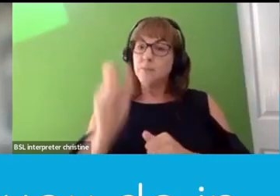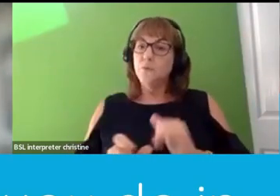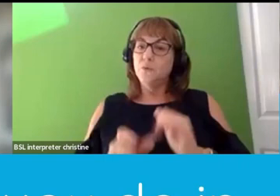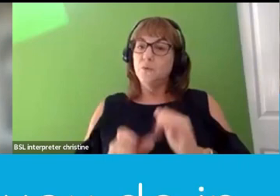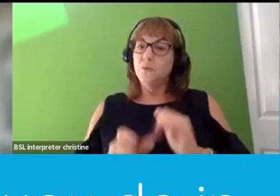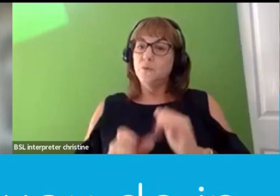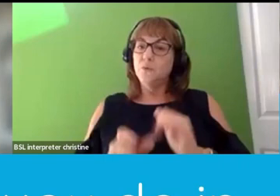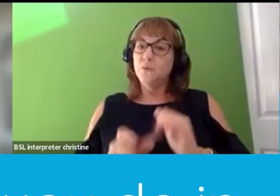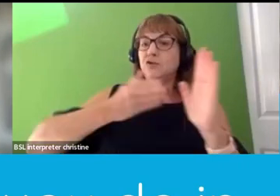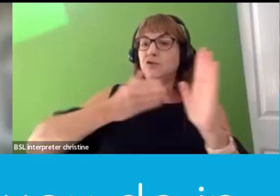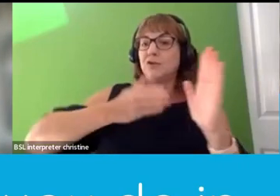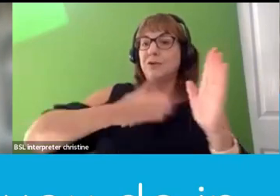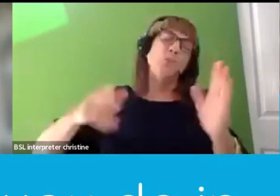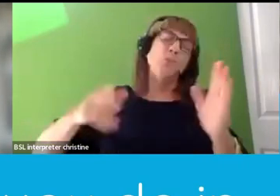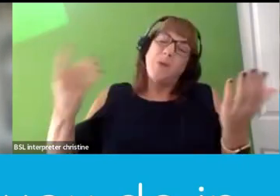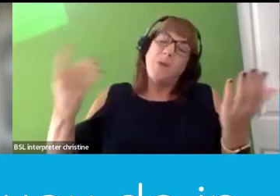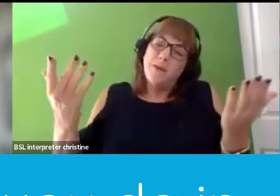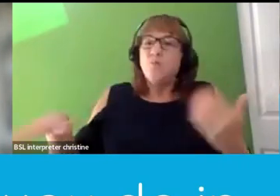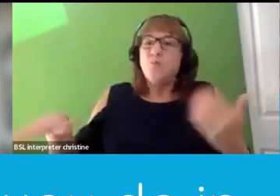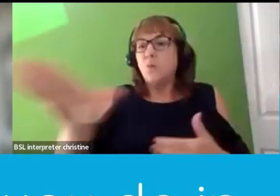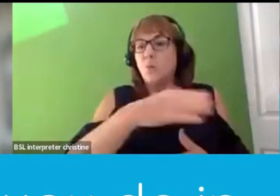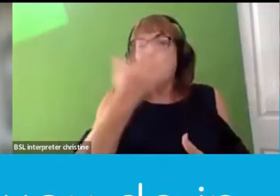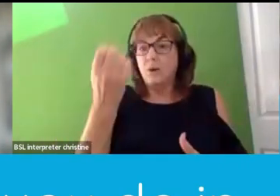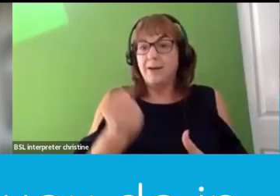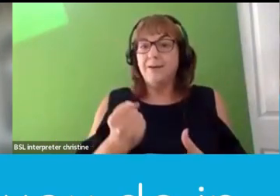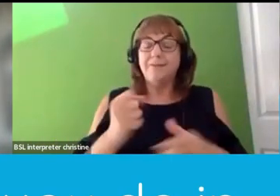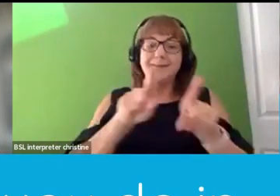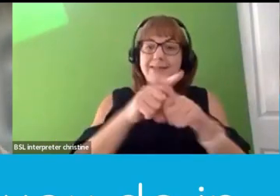preferences, but sometimes particularly for individuals with additional needs, they might not